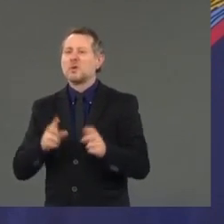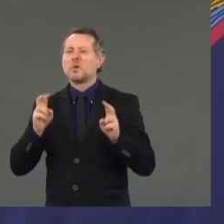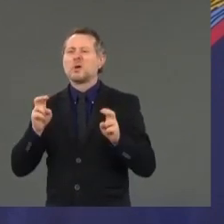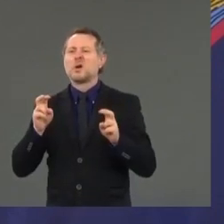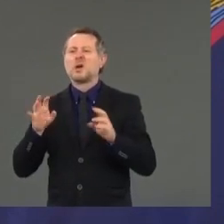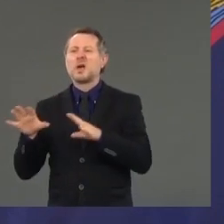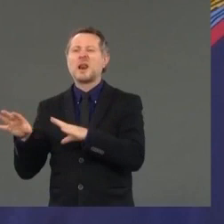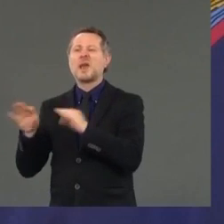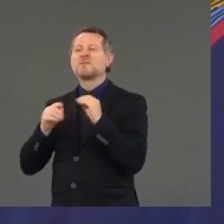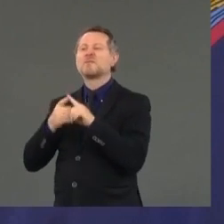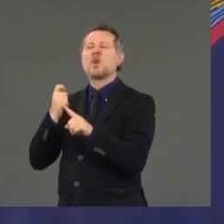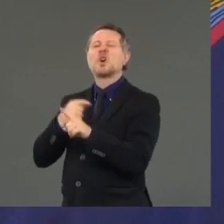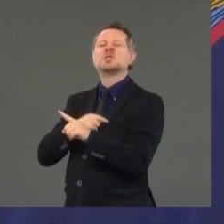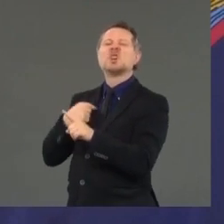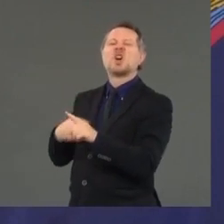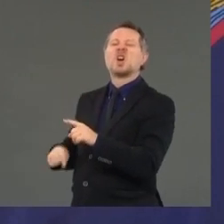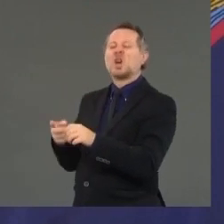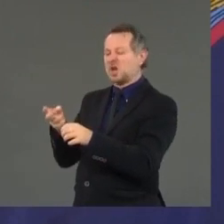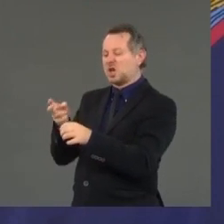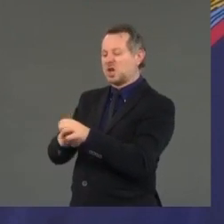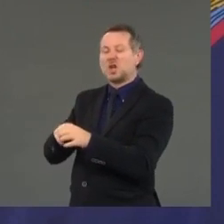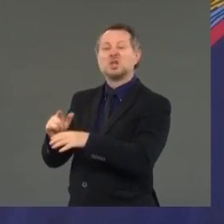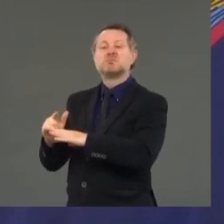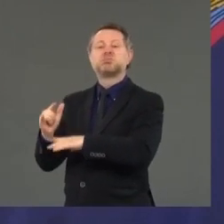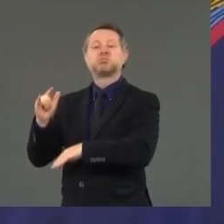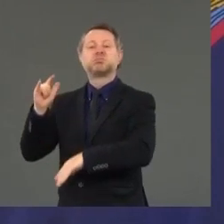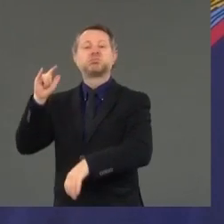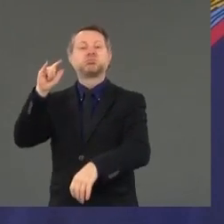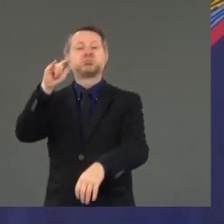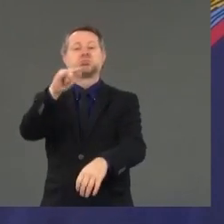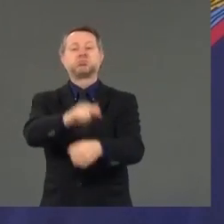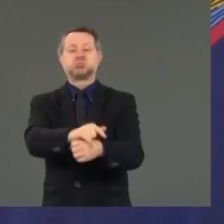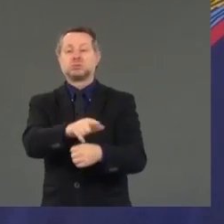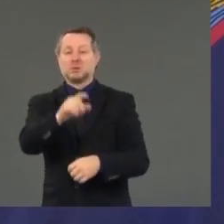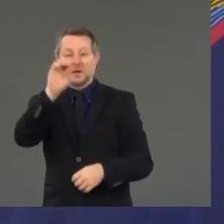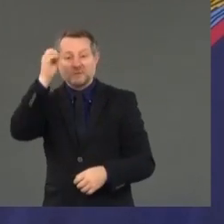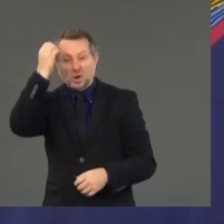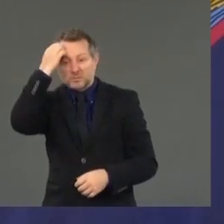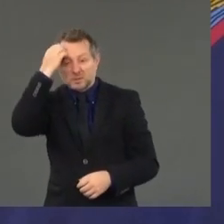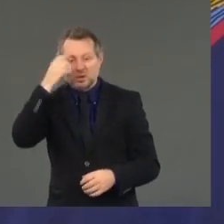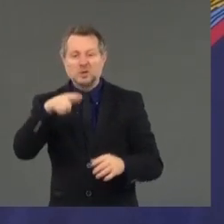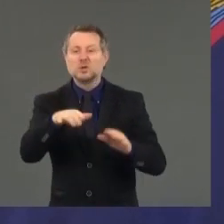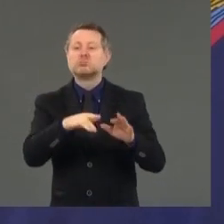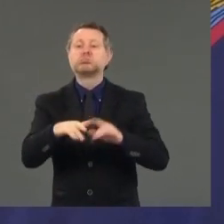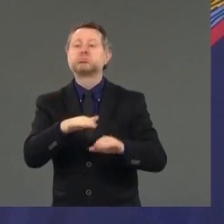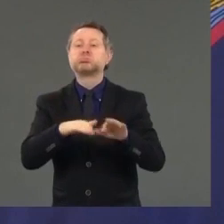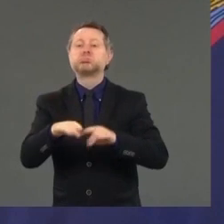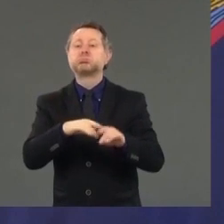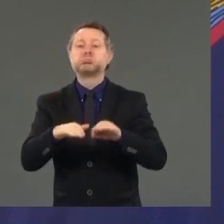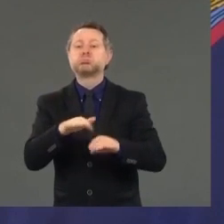WE NOW KNOW THE VIRUS LEFT